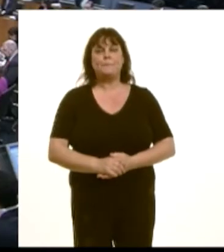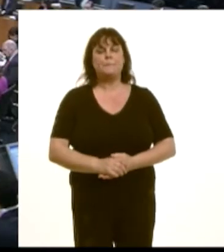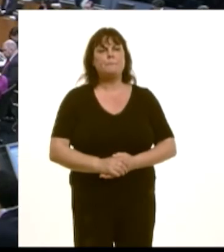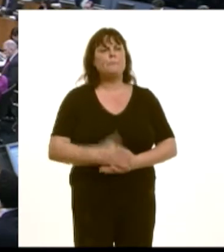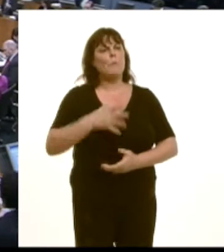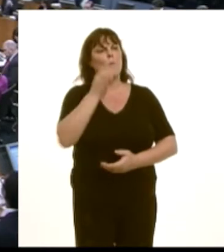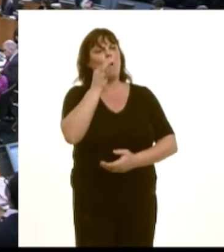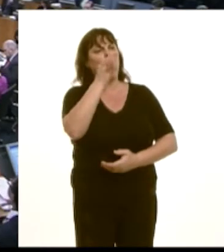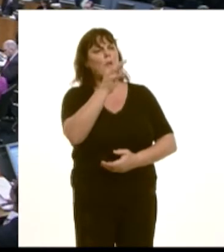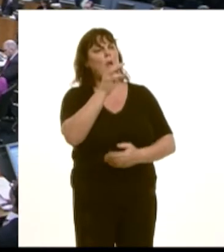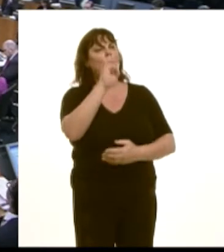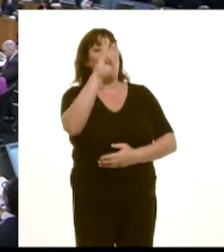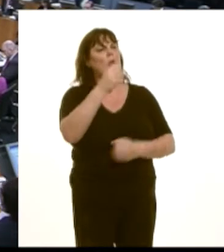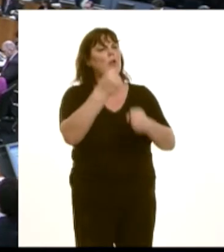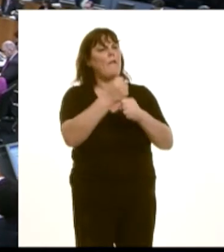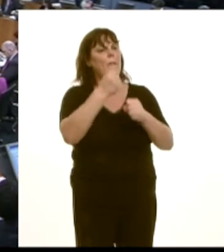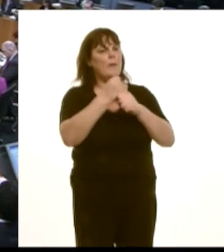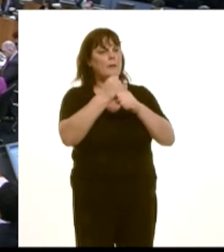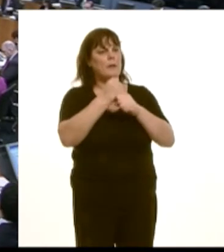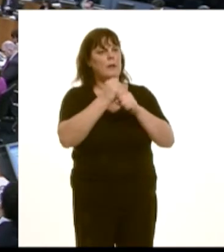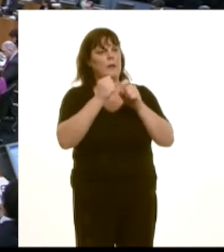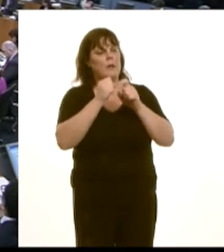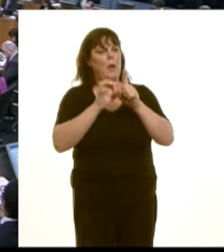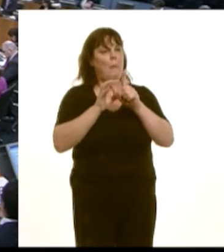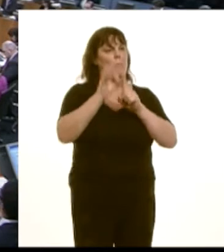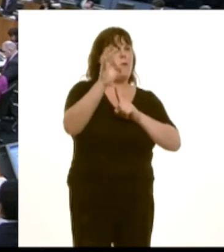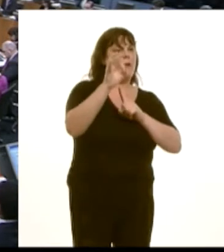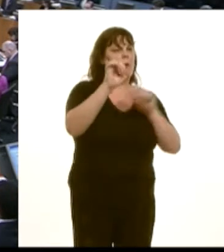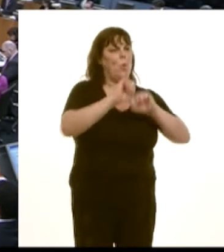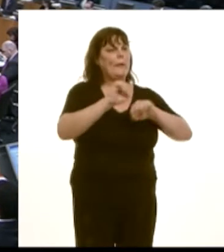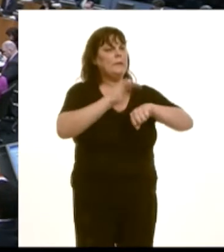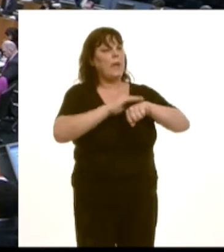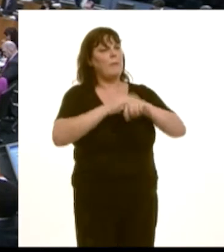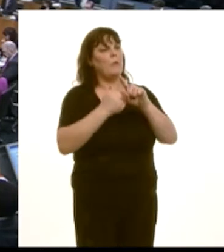doing to improve current waiting times for chronic pain management in North Wales? OAQ(4)1978(FM)